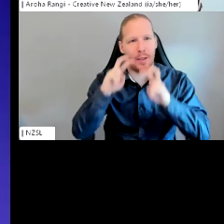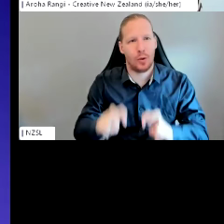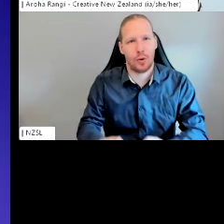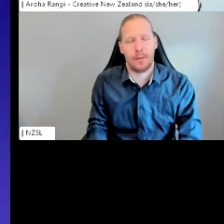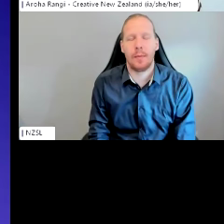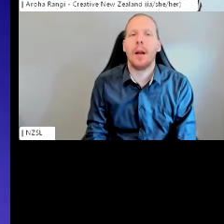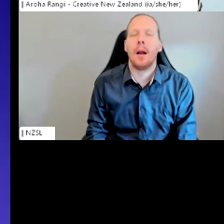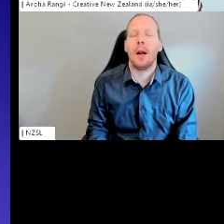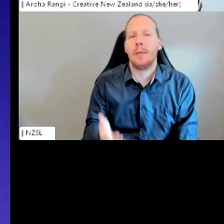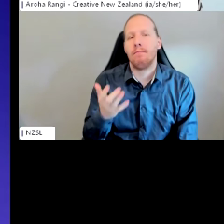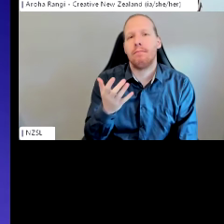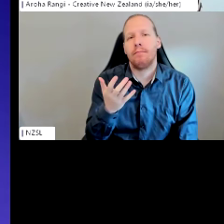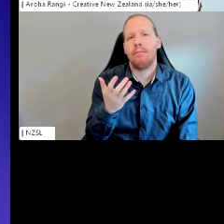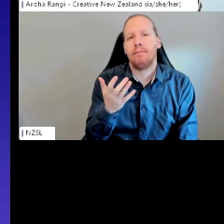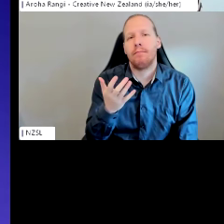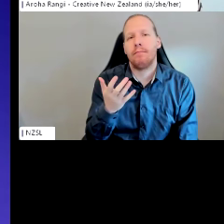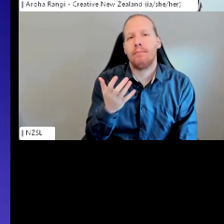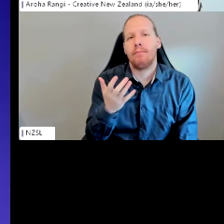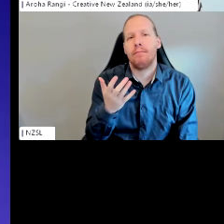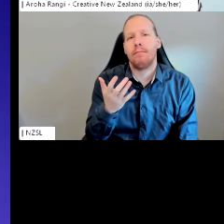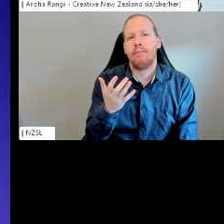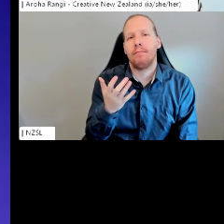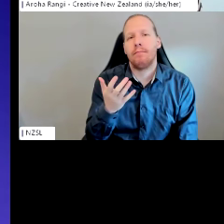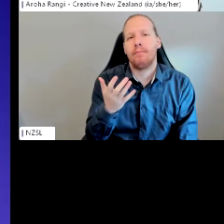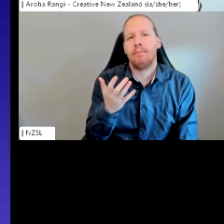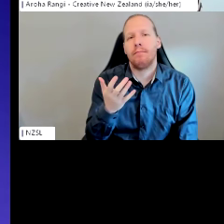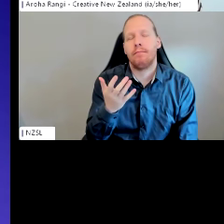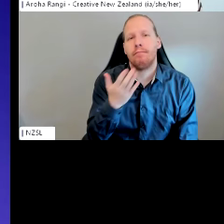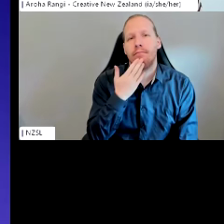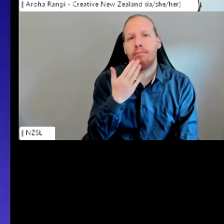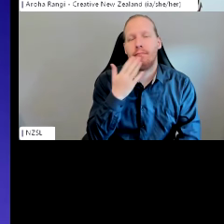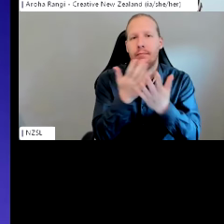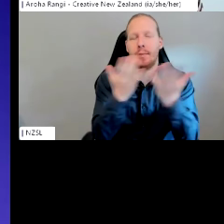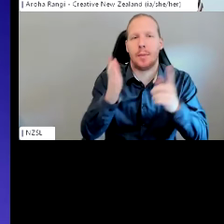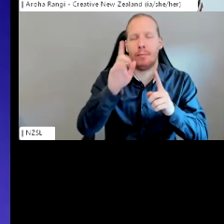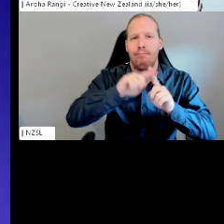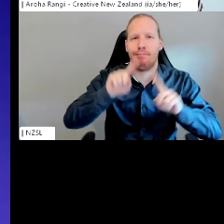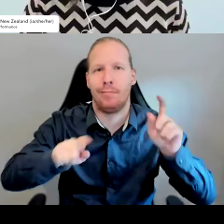across the motu from the arts and ngā toi Māori sector local authorities and